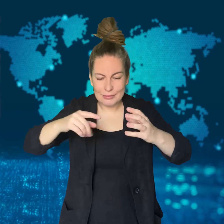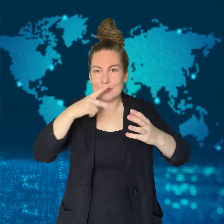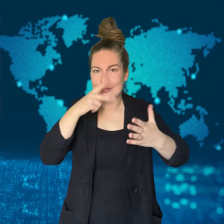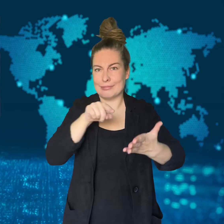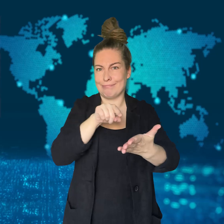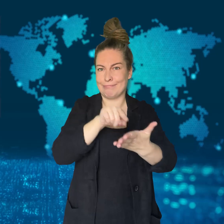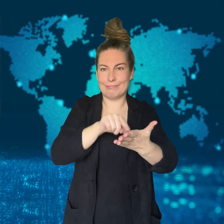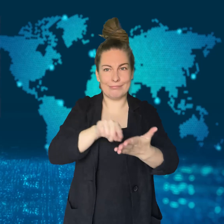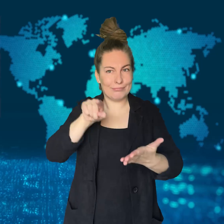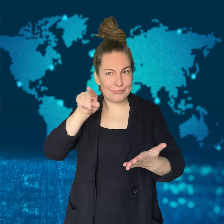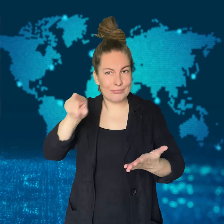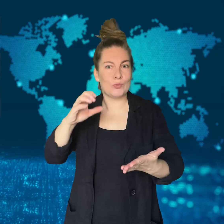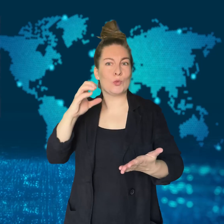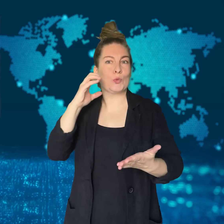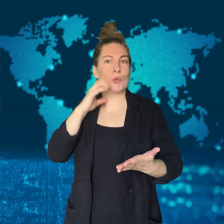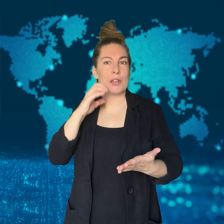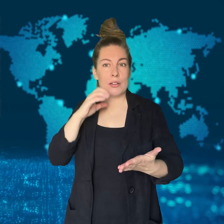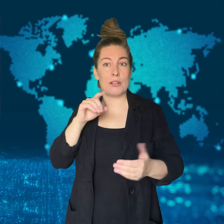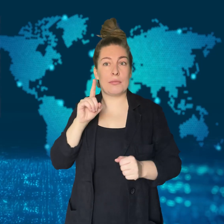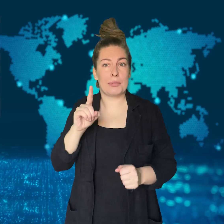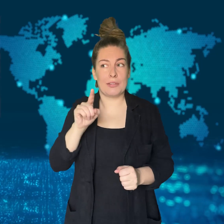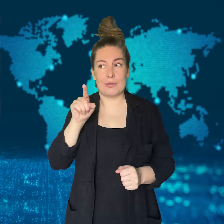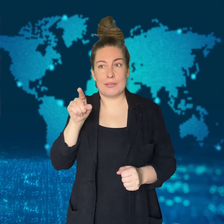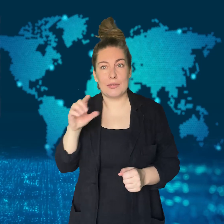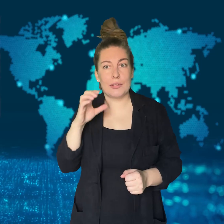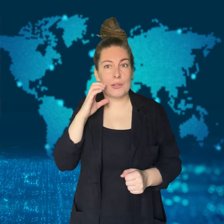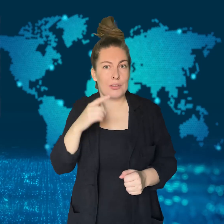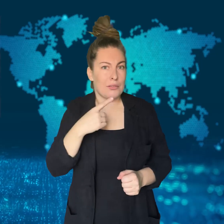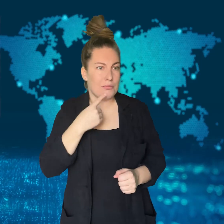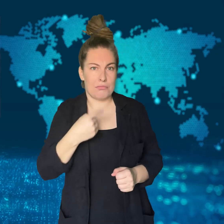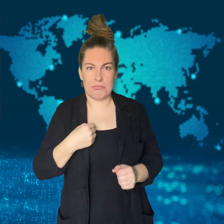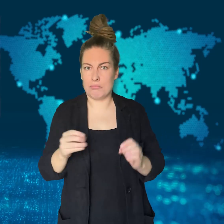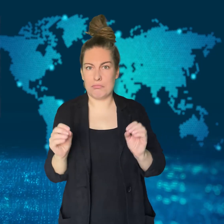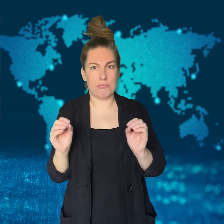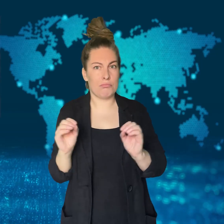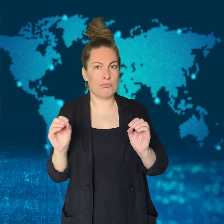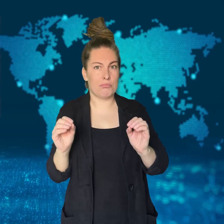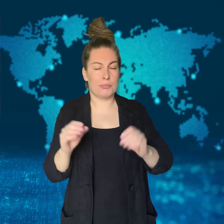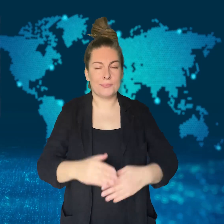are from the UAE, but the UAE rejects that claim.